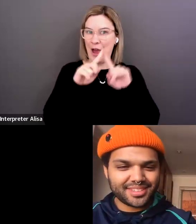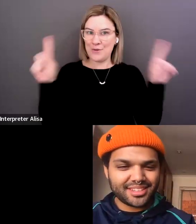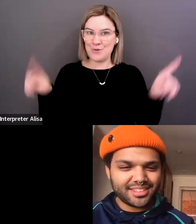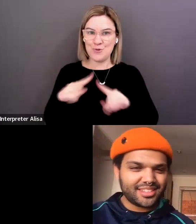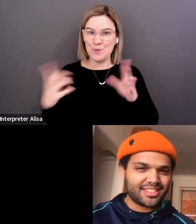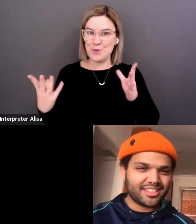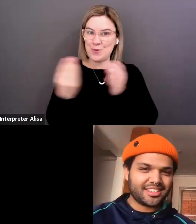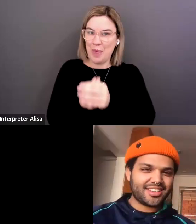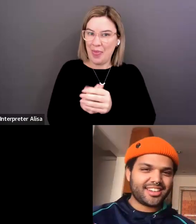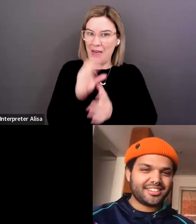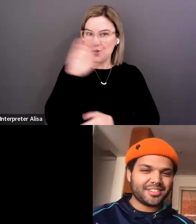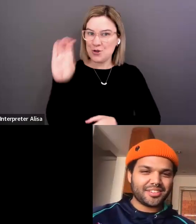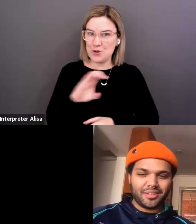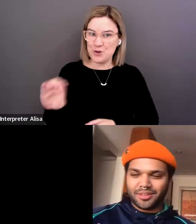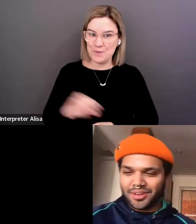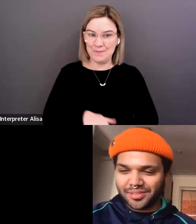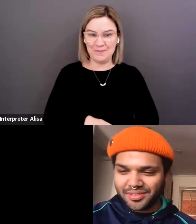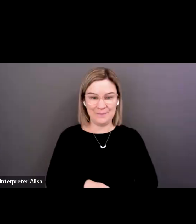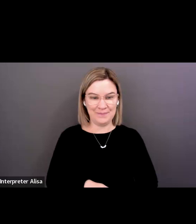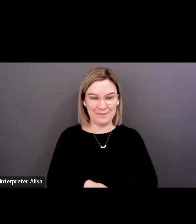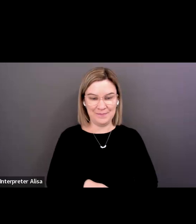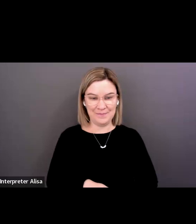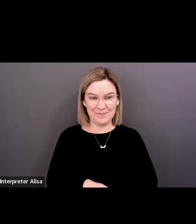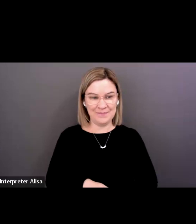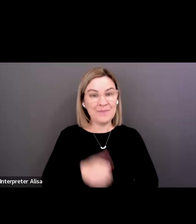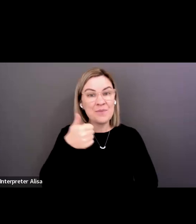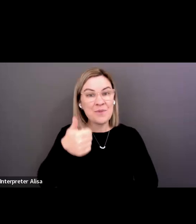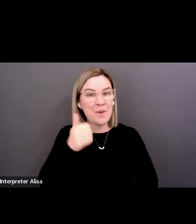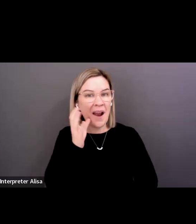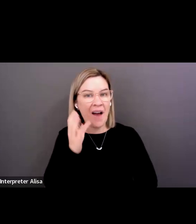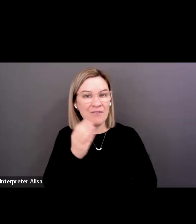Thanks, Marie. I will hand over to Eliki and Lana now.